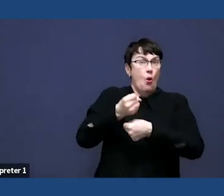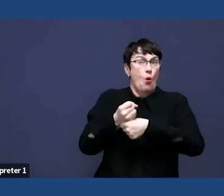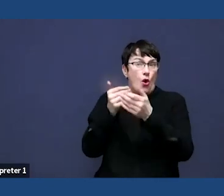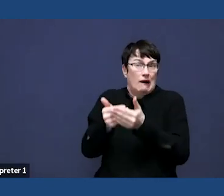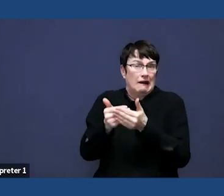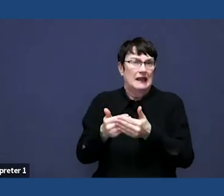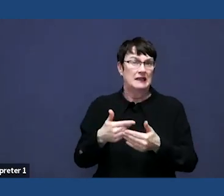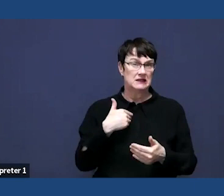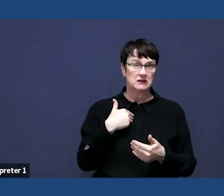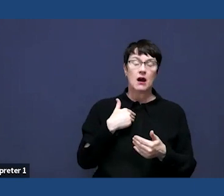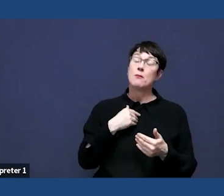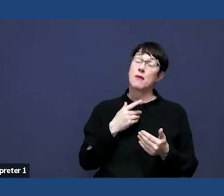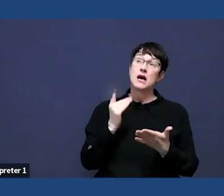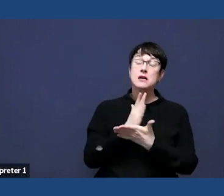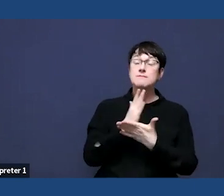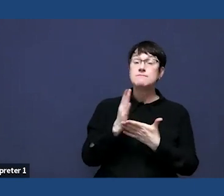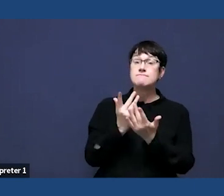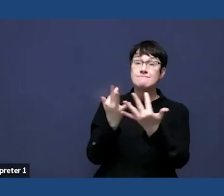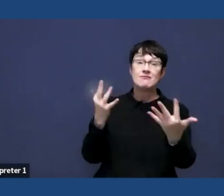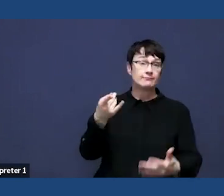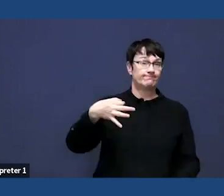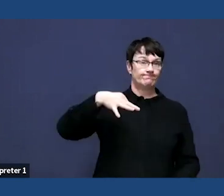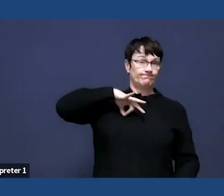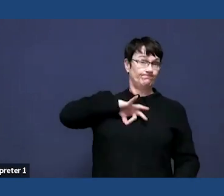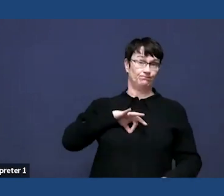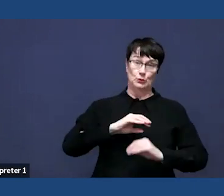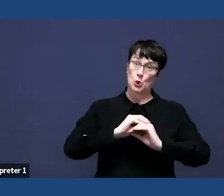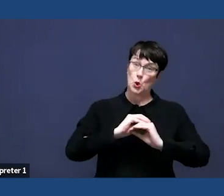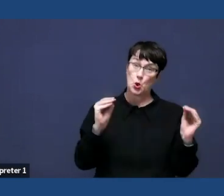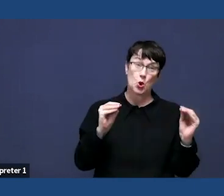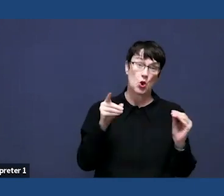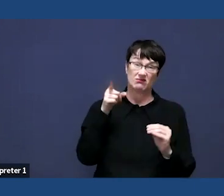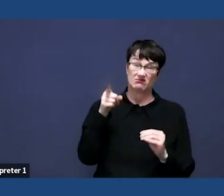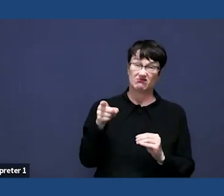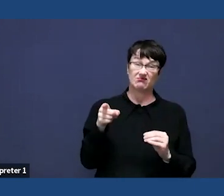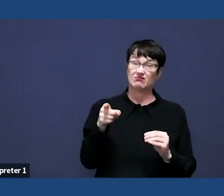We're assuming that caregivers know how to do these things, but they really don't have the tools.